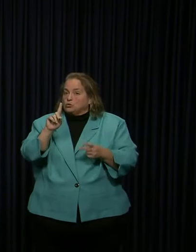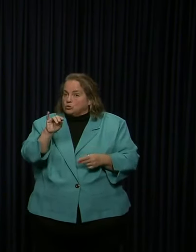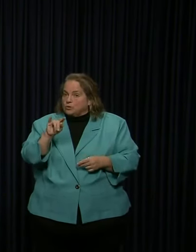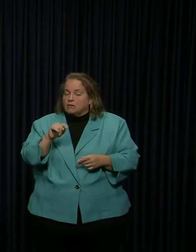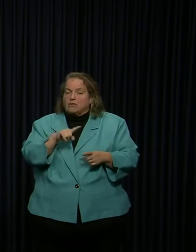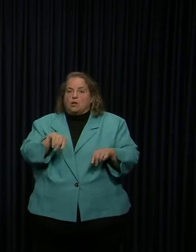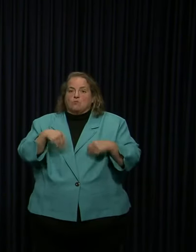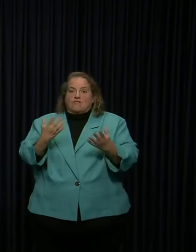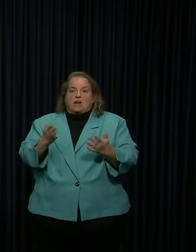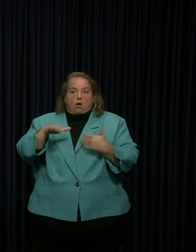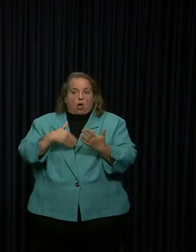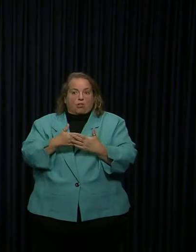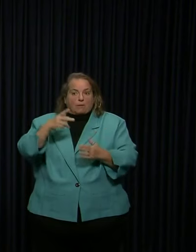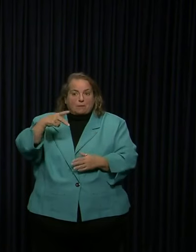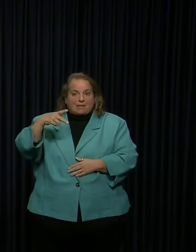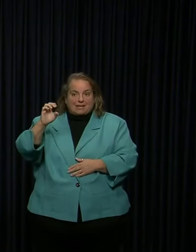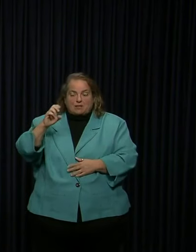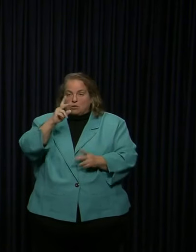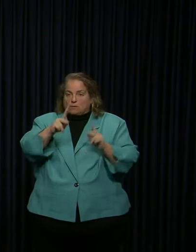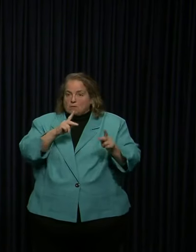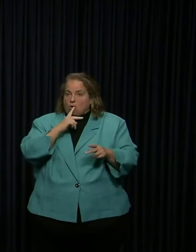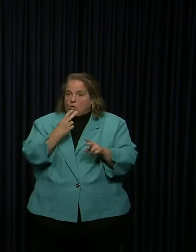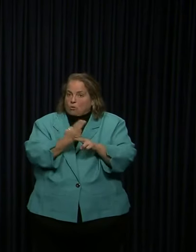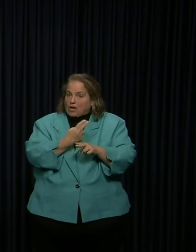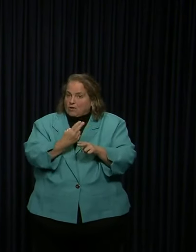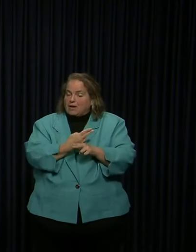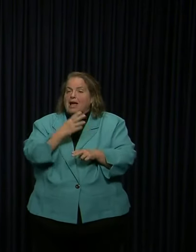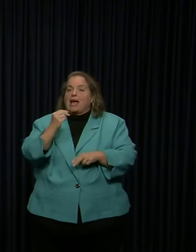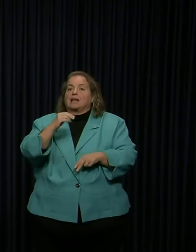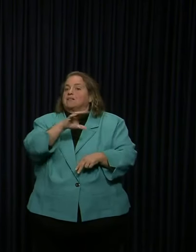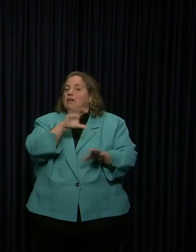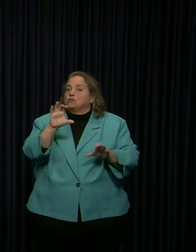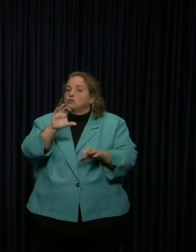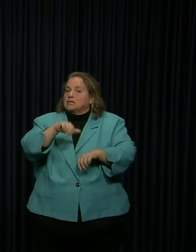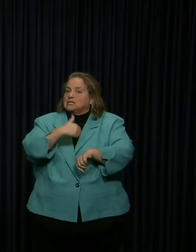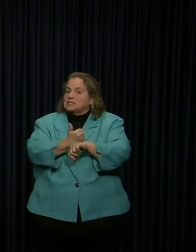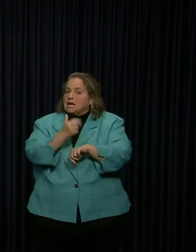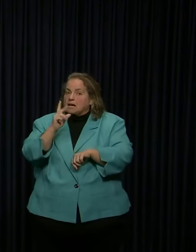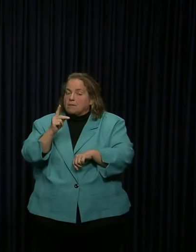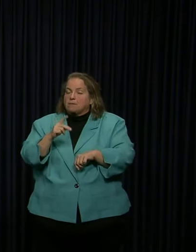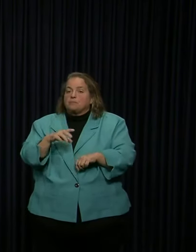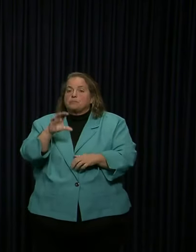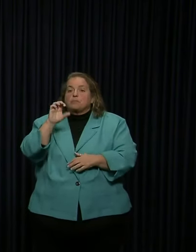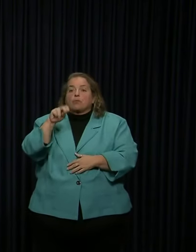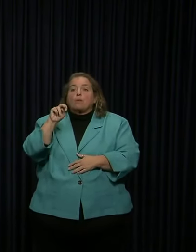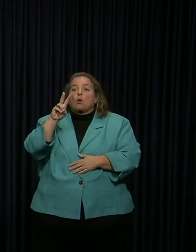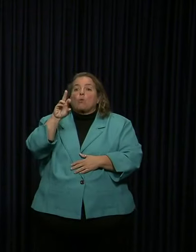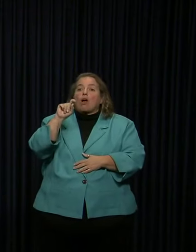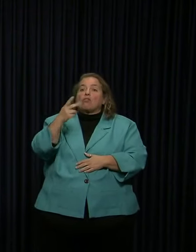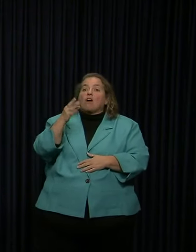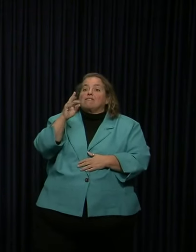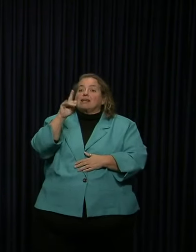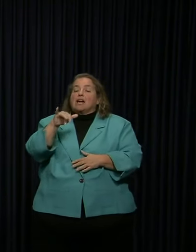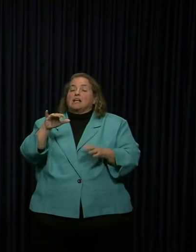THERE IS A WEBSITE AND A NUMBER. SO IF YOU ARE IN FRANKLIN COUNTY